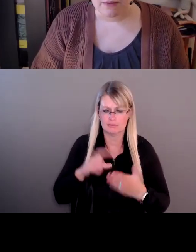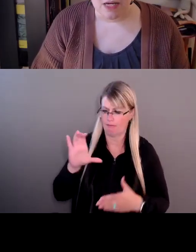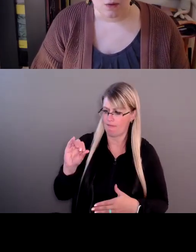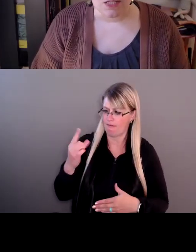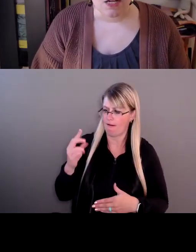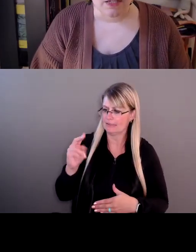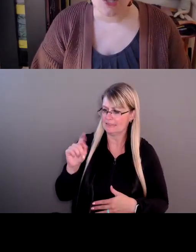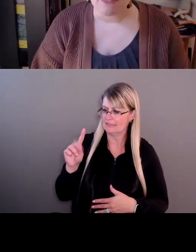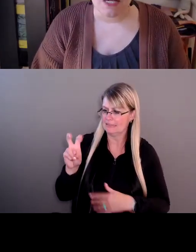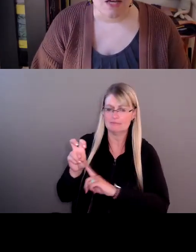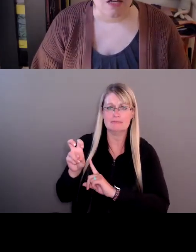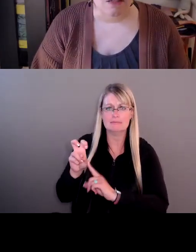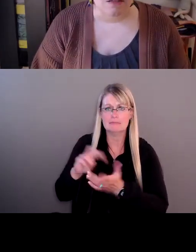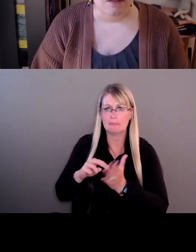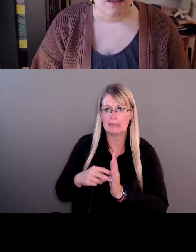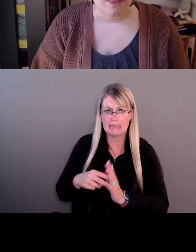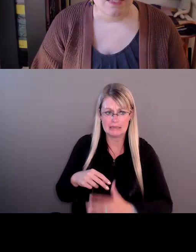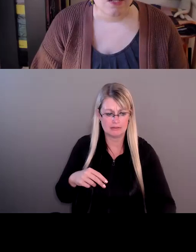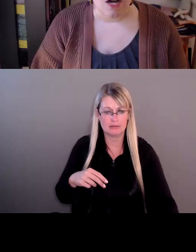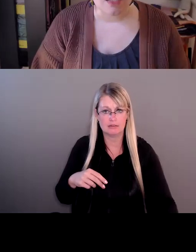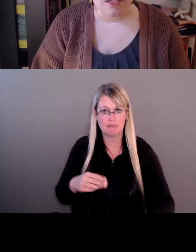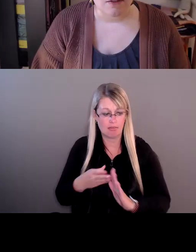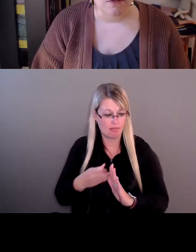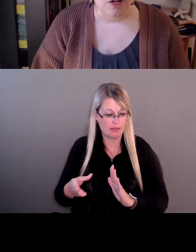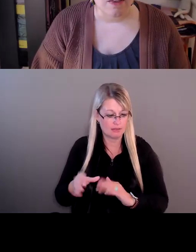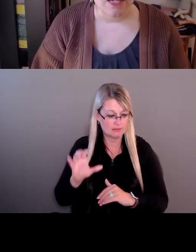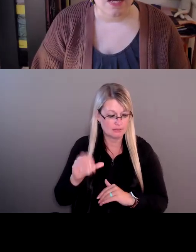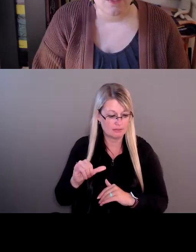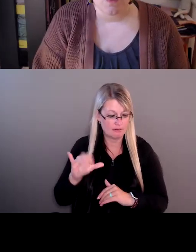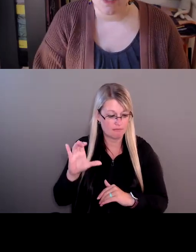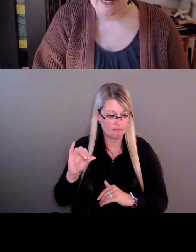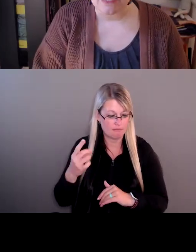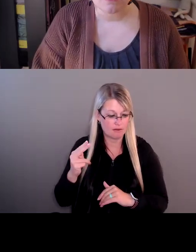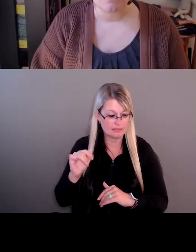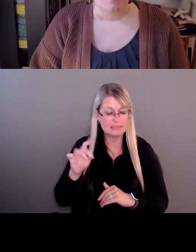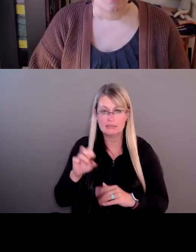mean or what does cognition mean and things that are cognitive have to do with our brains.